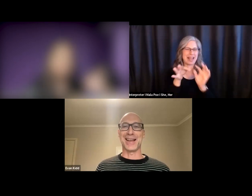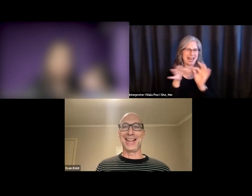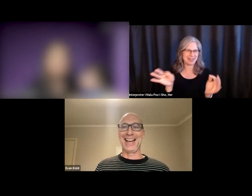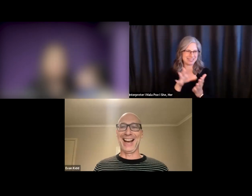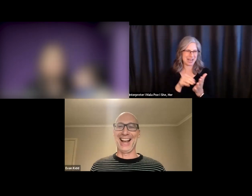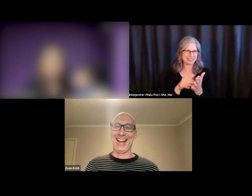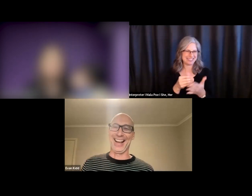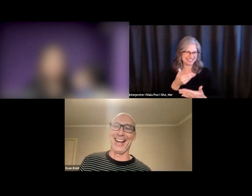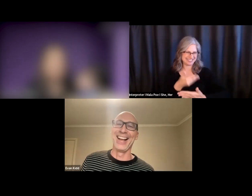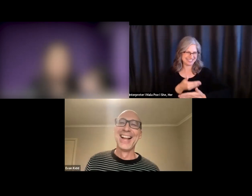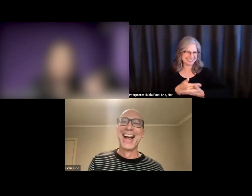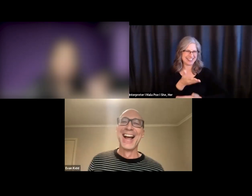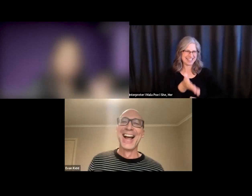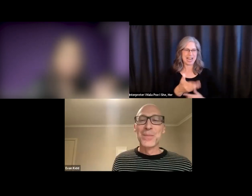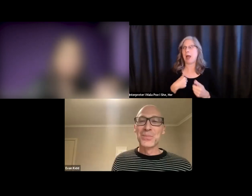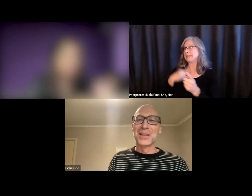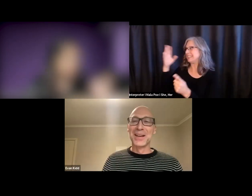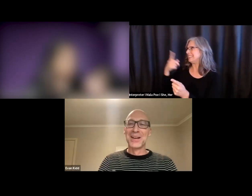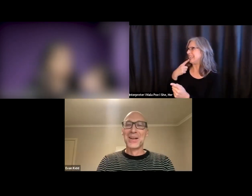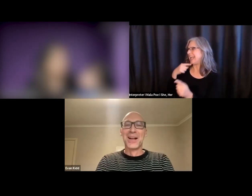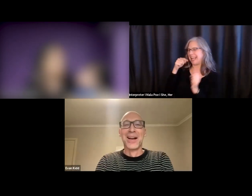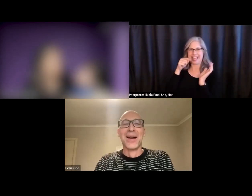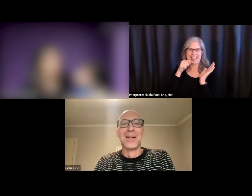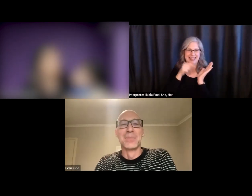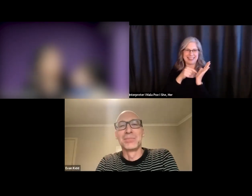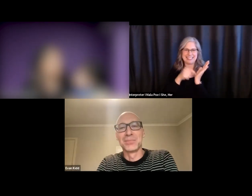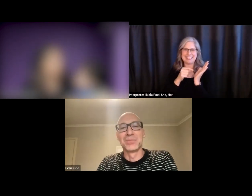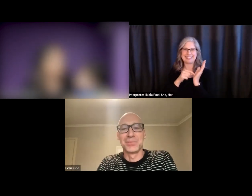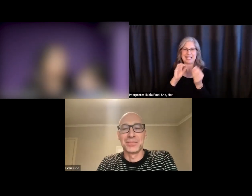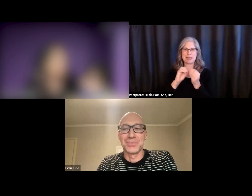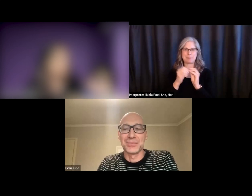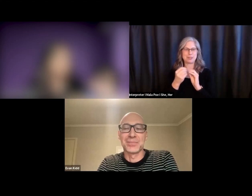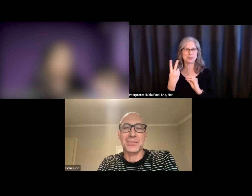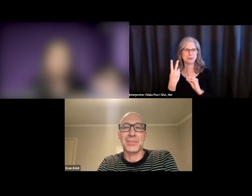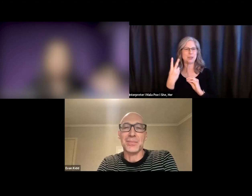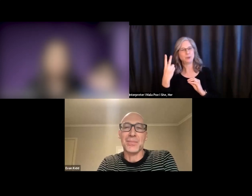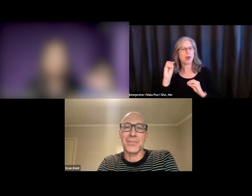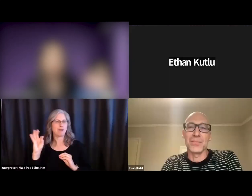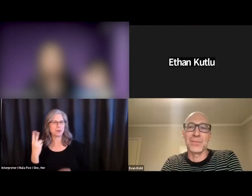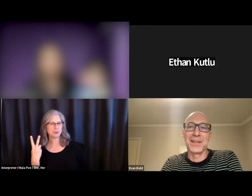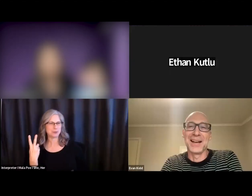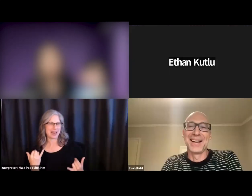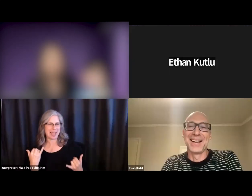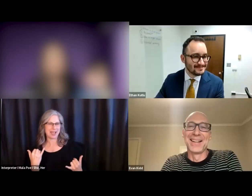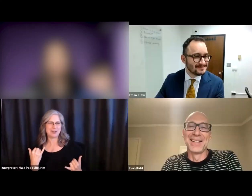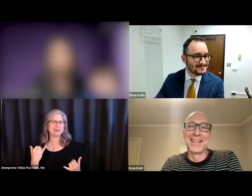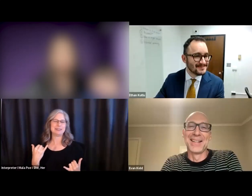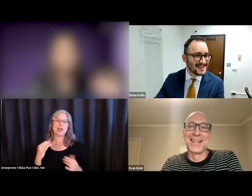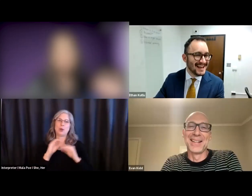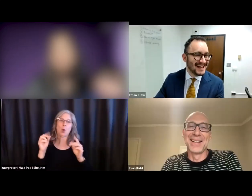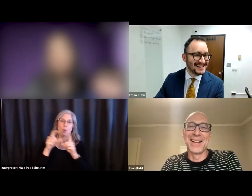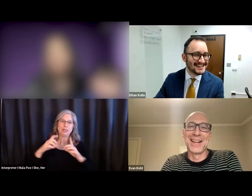Yes, I was going to say, this is number 2 of 2 right now with no words yet, we will see.